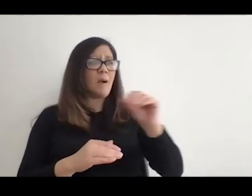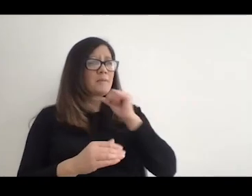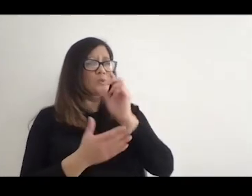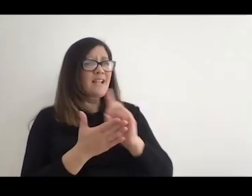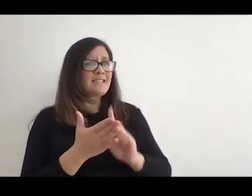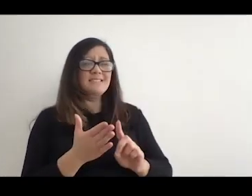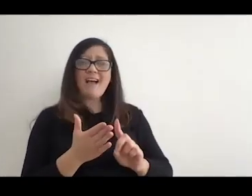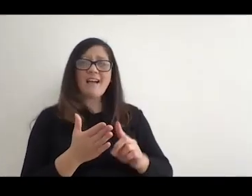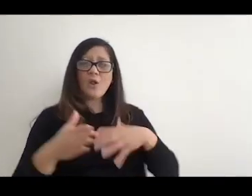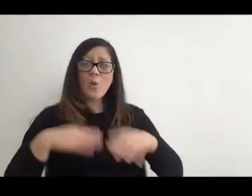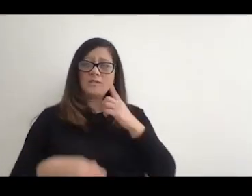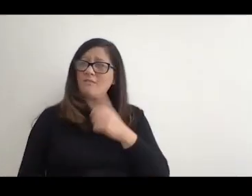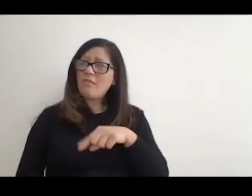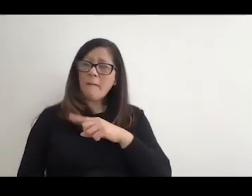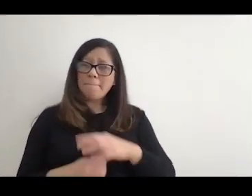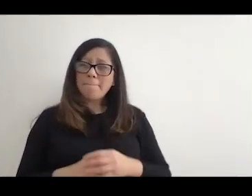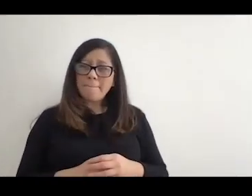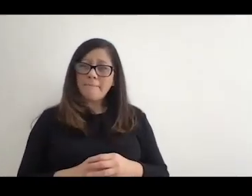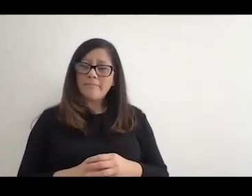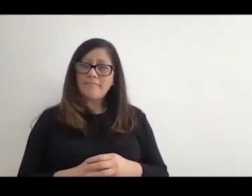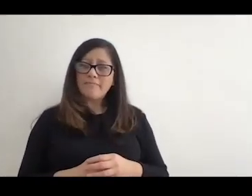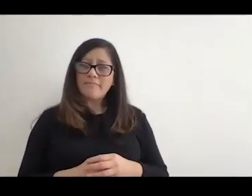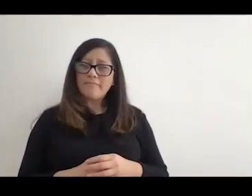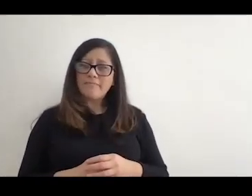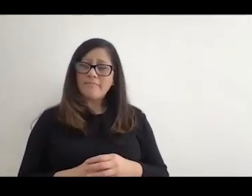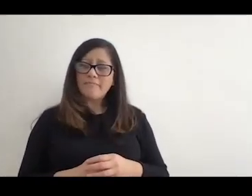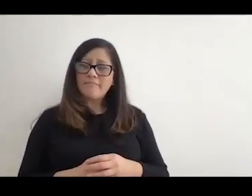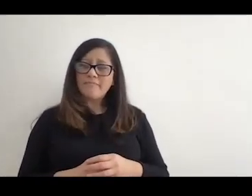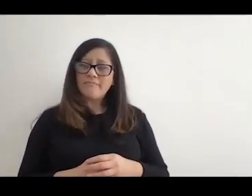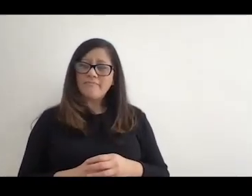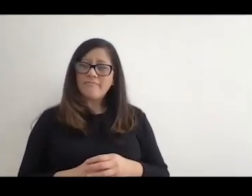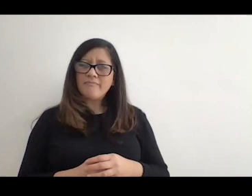people with disabilities. And a lot of times what I'm starting to see is.